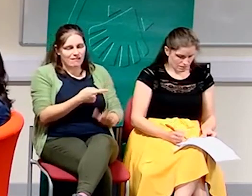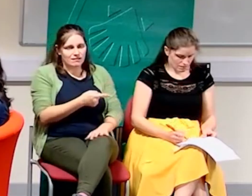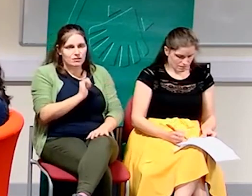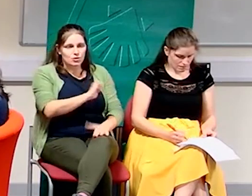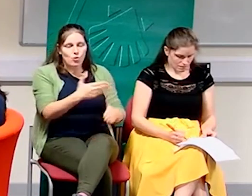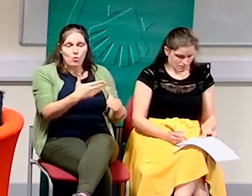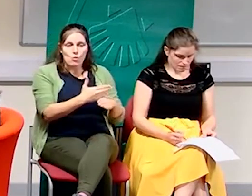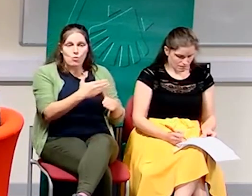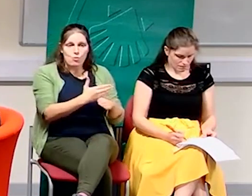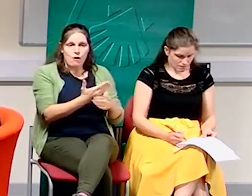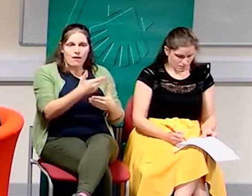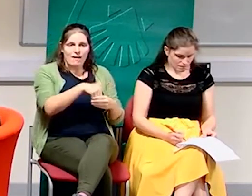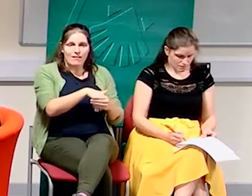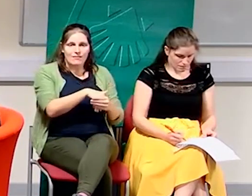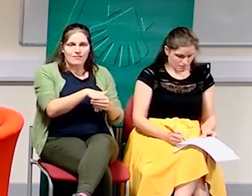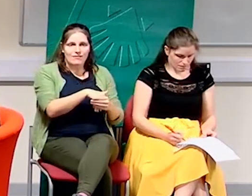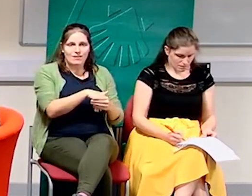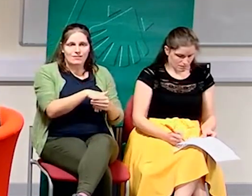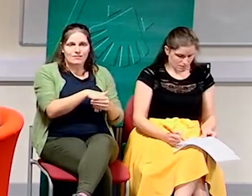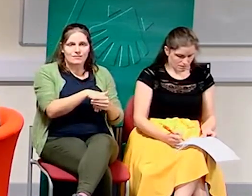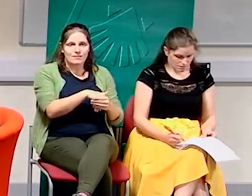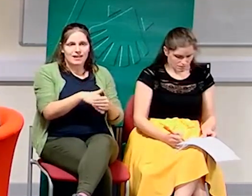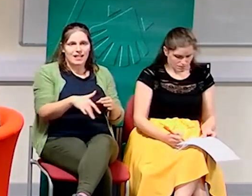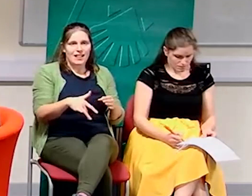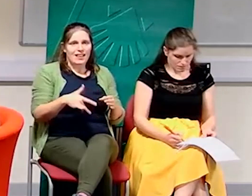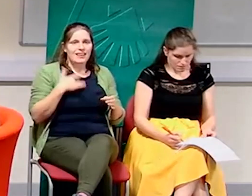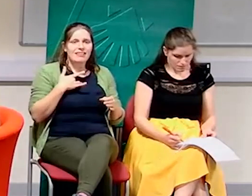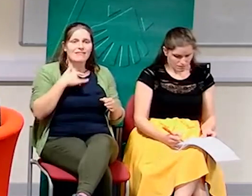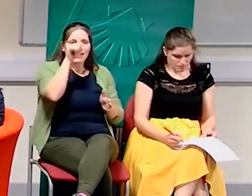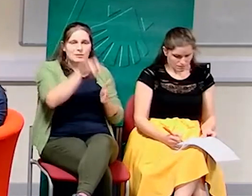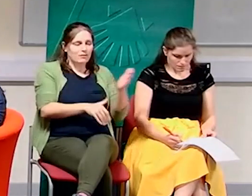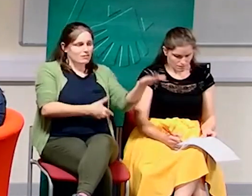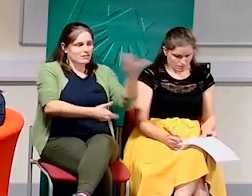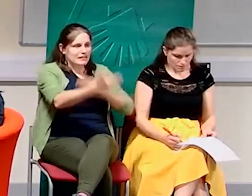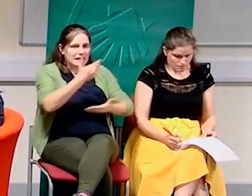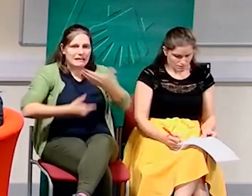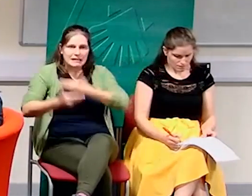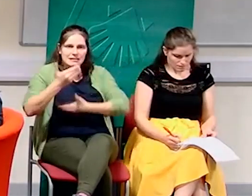involves hearing lived experiences and I wondered about your Reflections on how they've informed